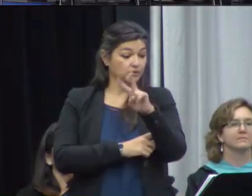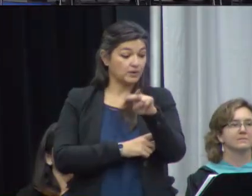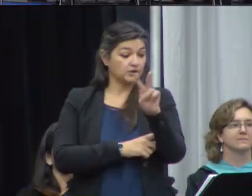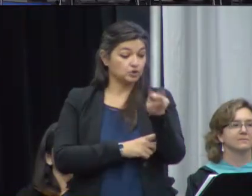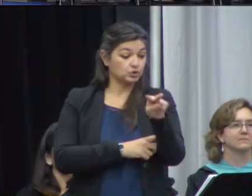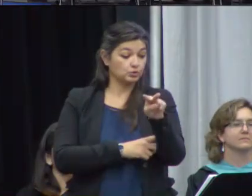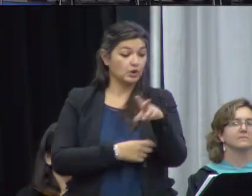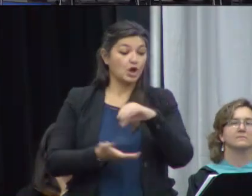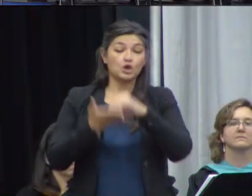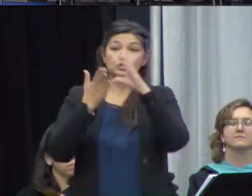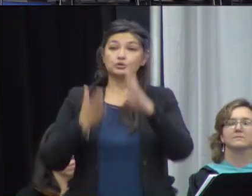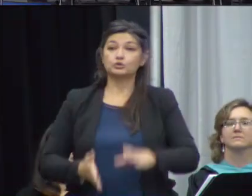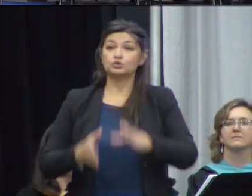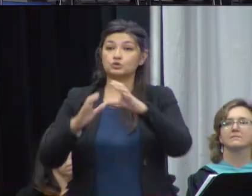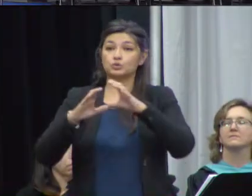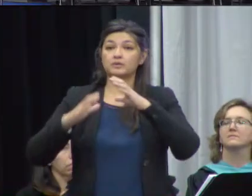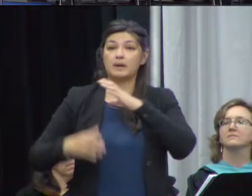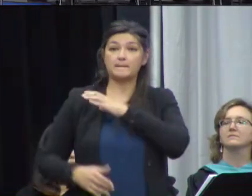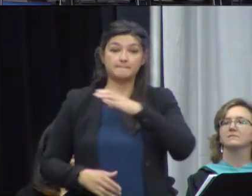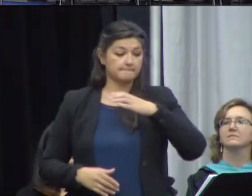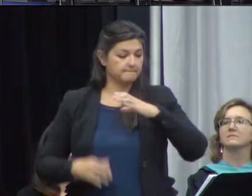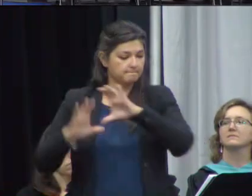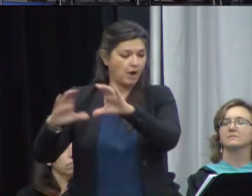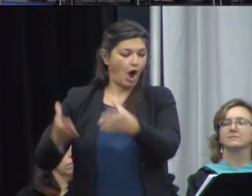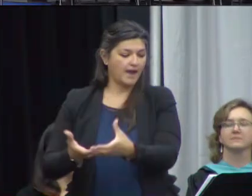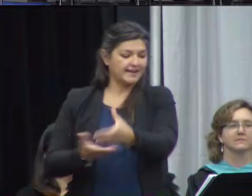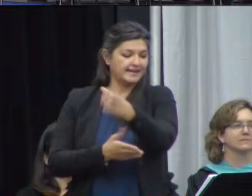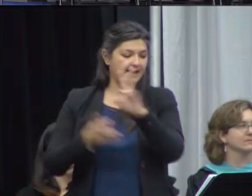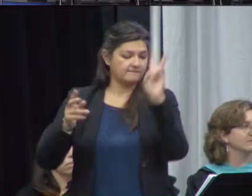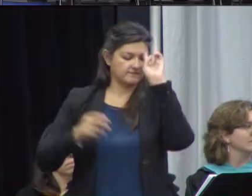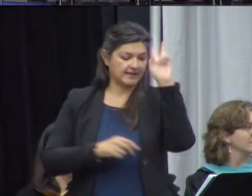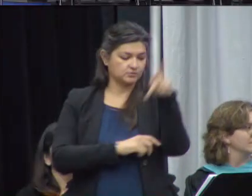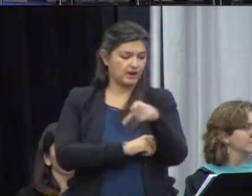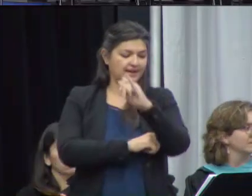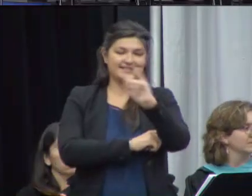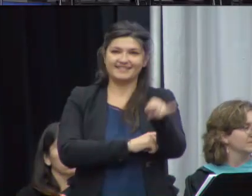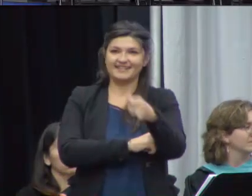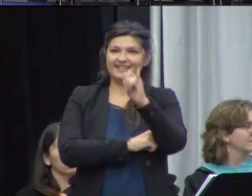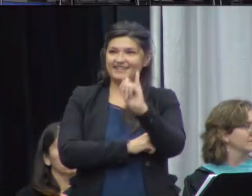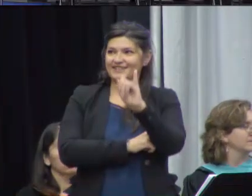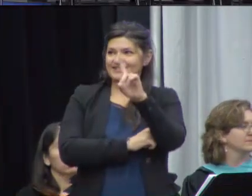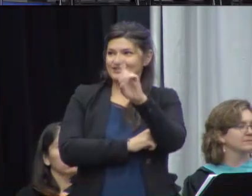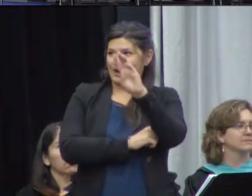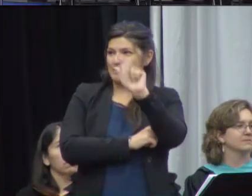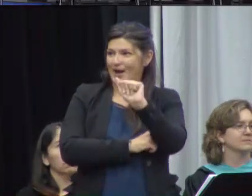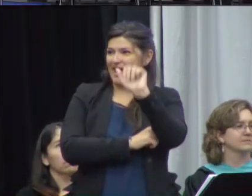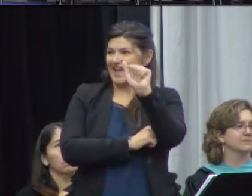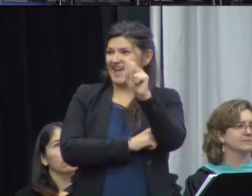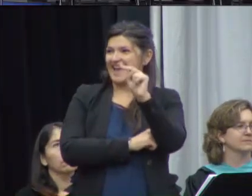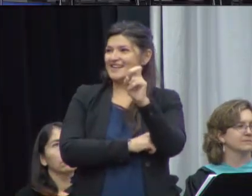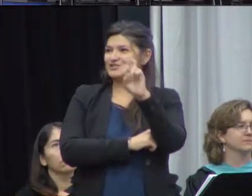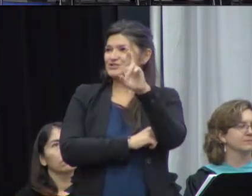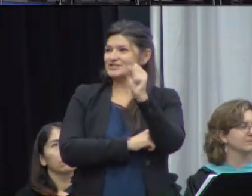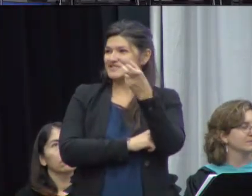I have your student body vice president, Jidapa Anderson. (audience applauds)